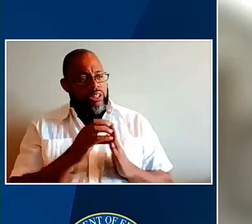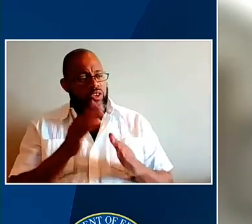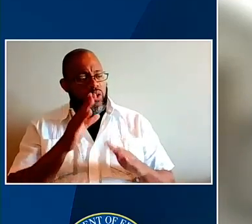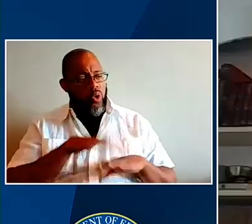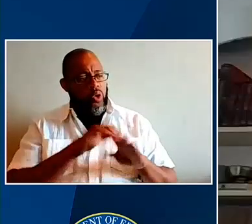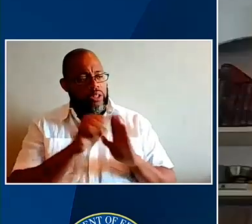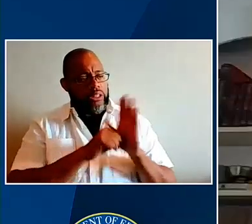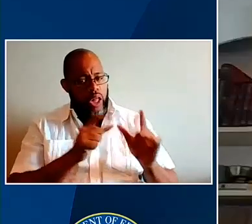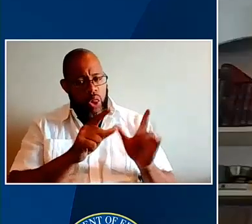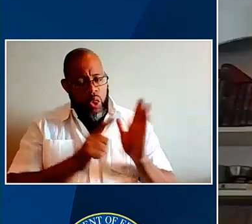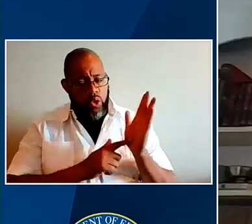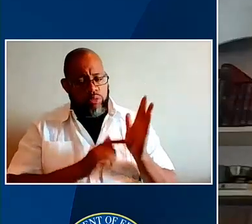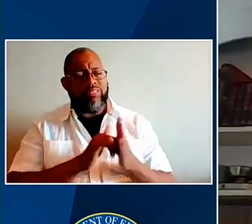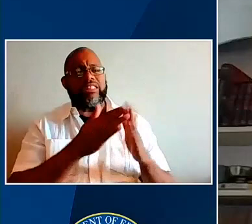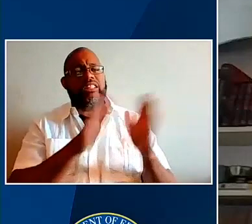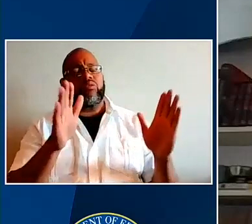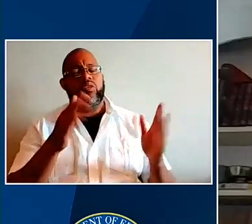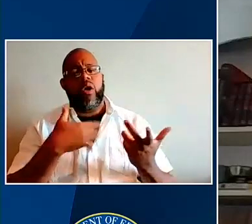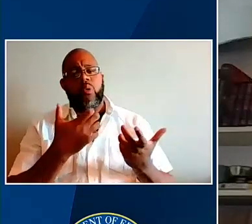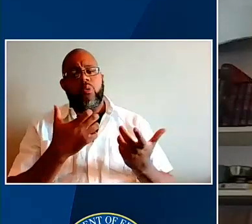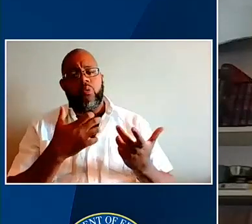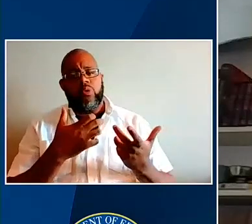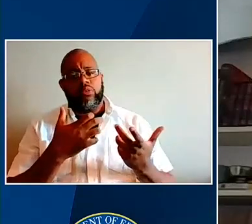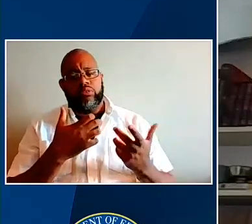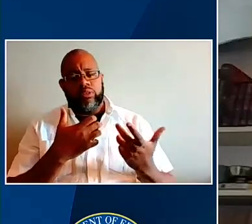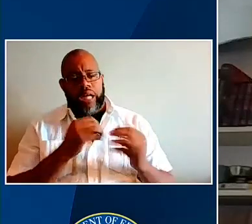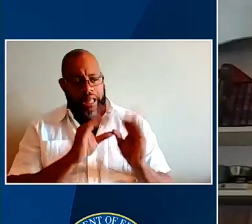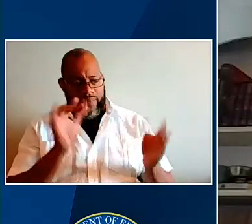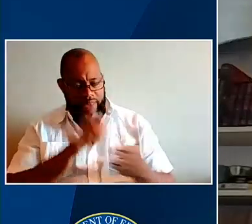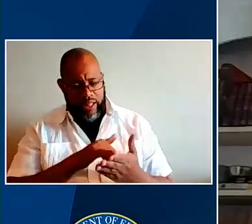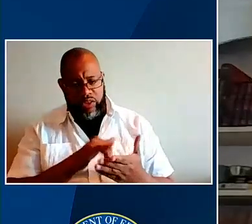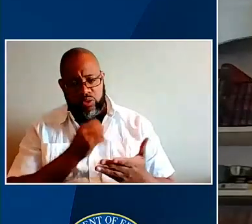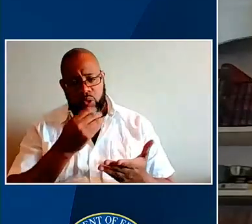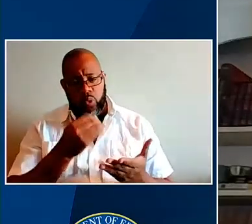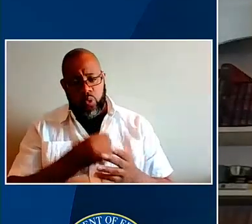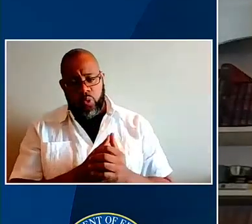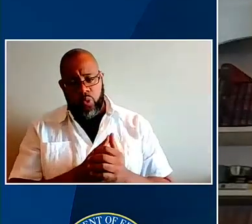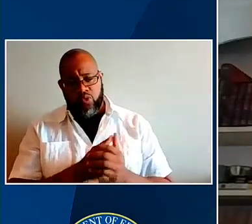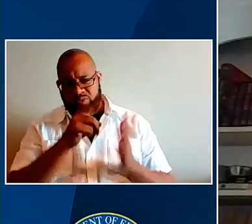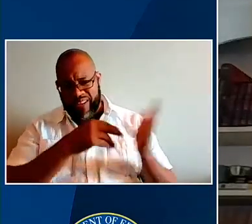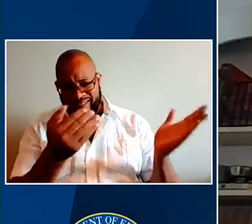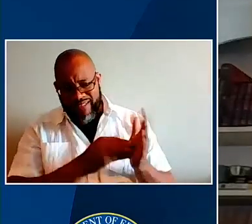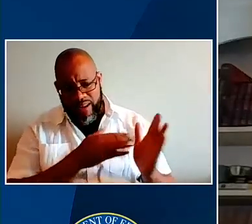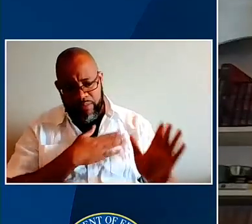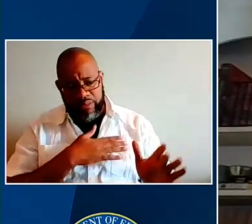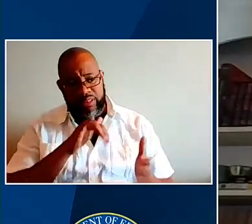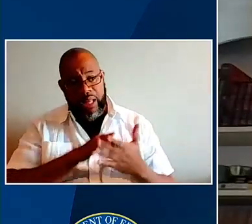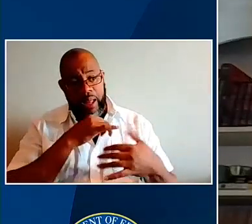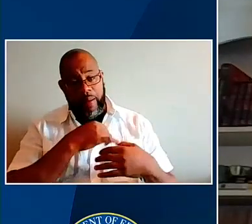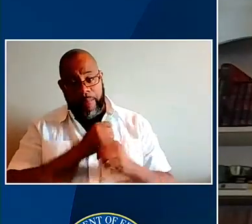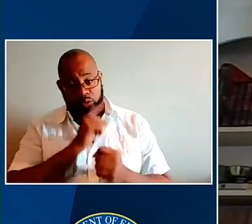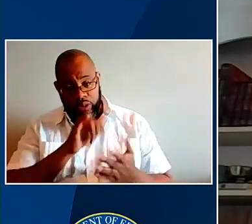That is a general section. So I want to be clear about that. So let's just read that again. Ensures the institution complies